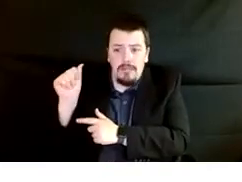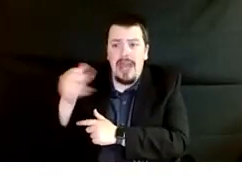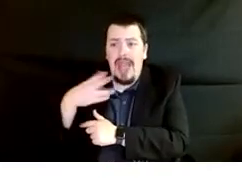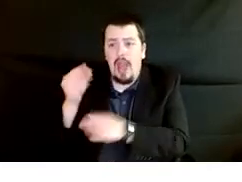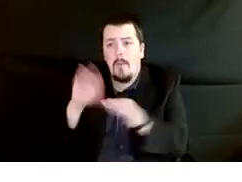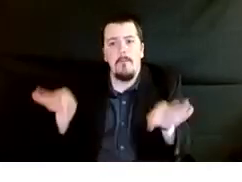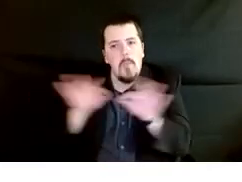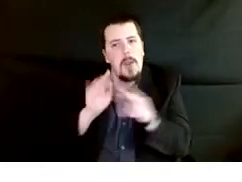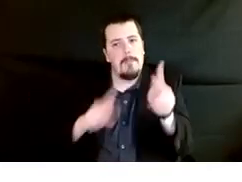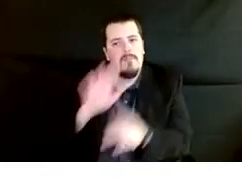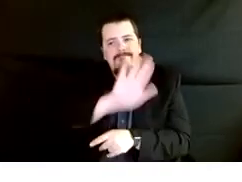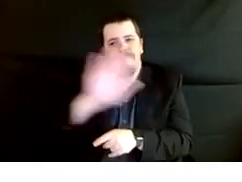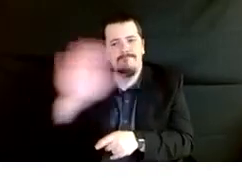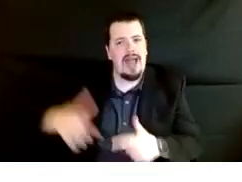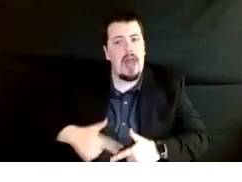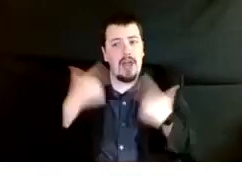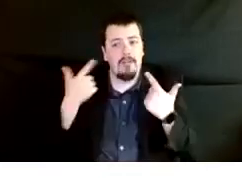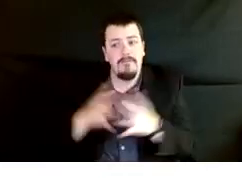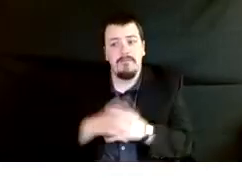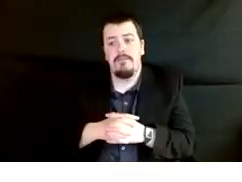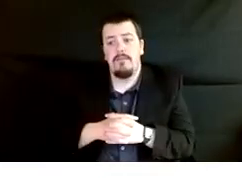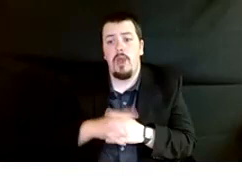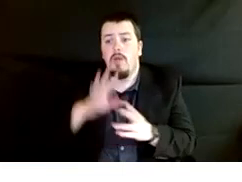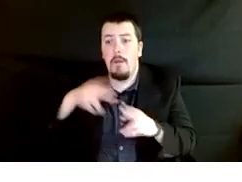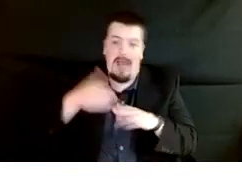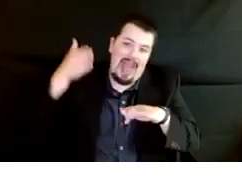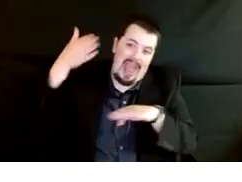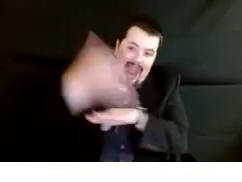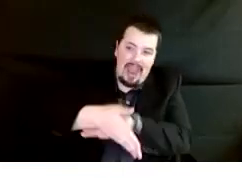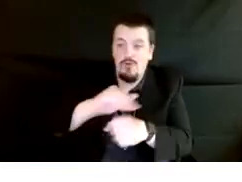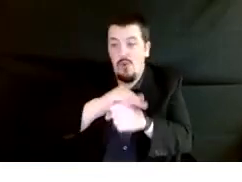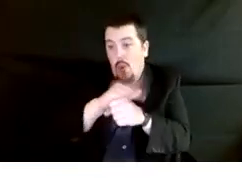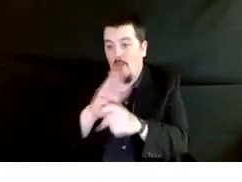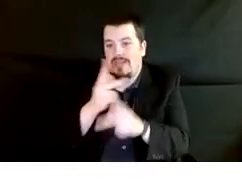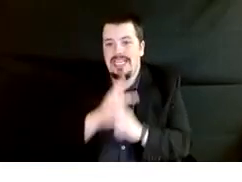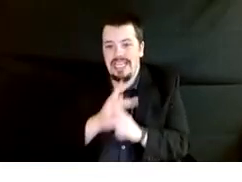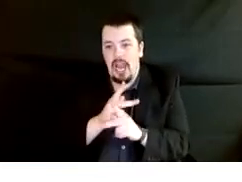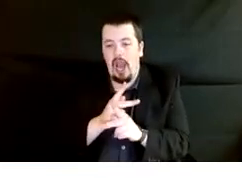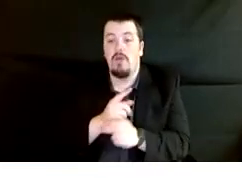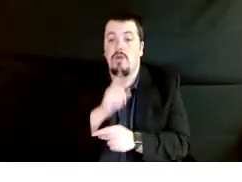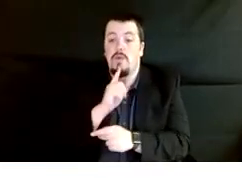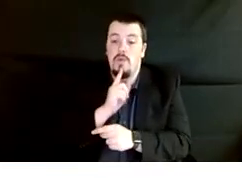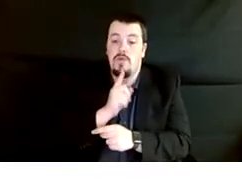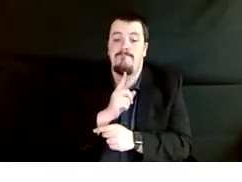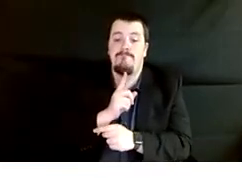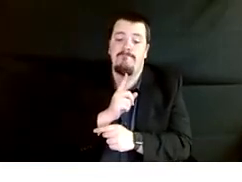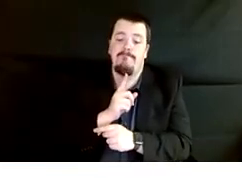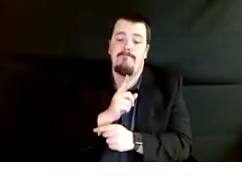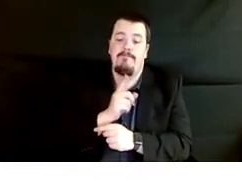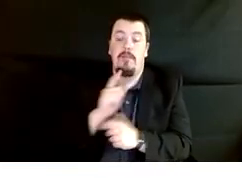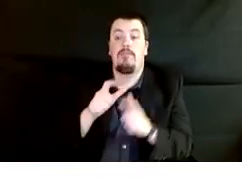their lives, we talked about a post COVID world um certainly this is a major pandemic that we